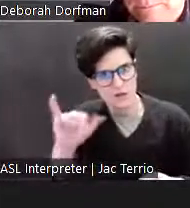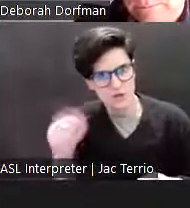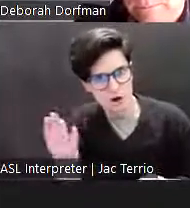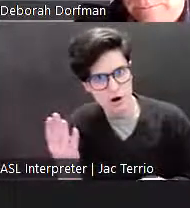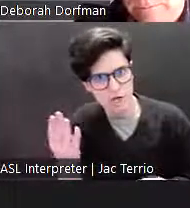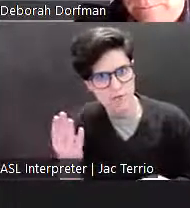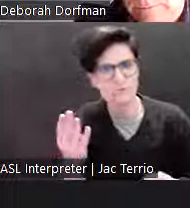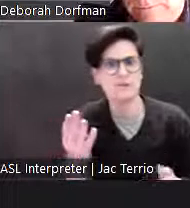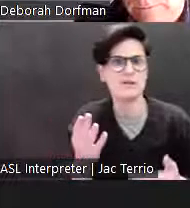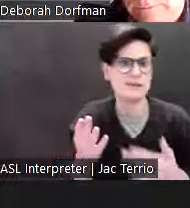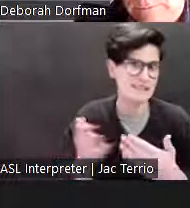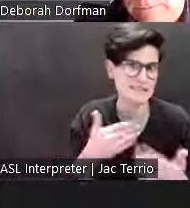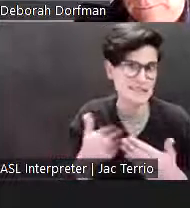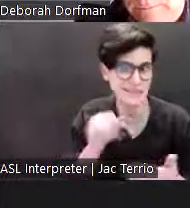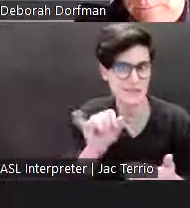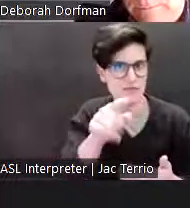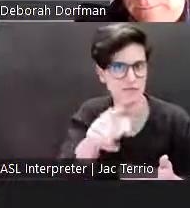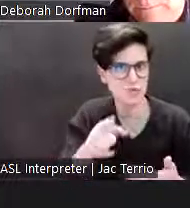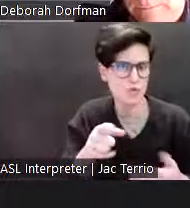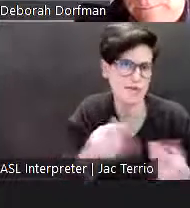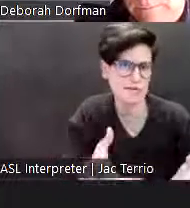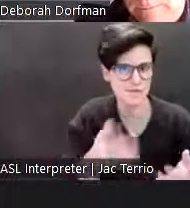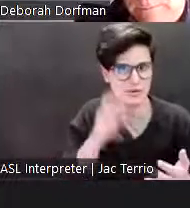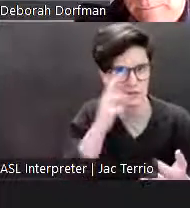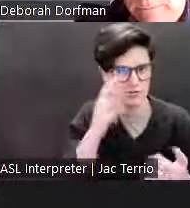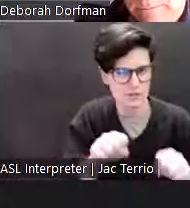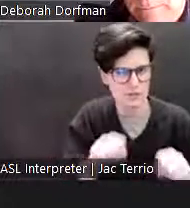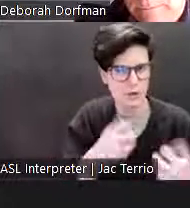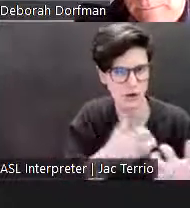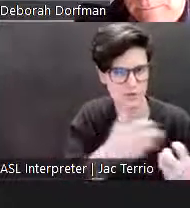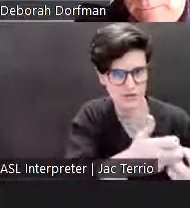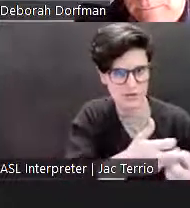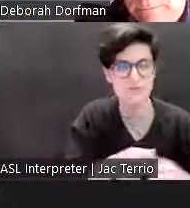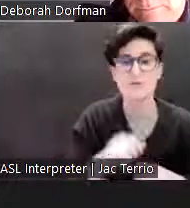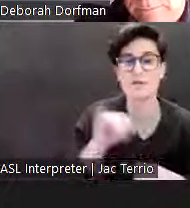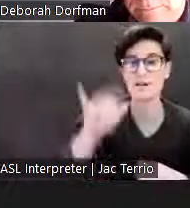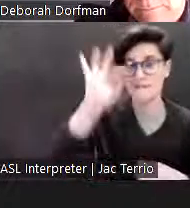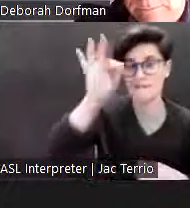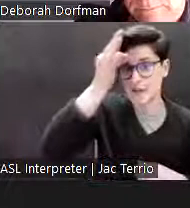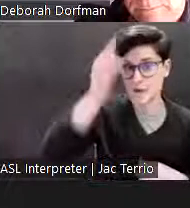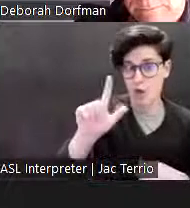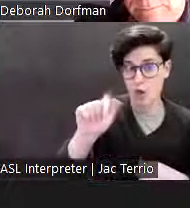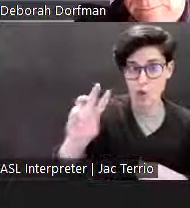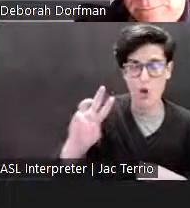accommodations the federal law protects 15:10:21 employers who have 15 or more employees.